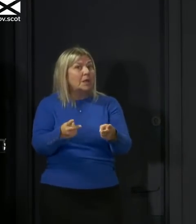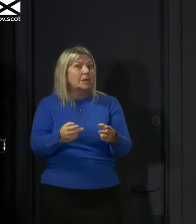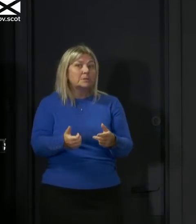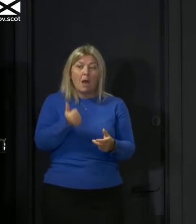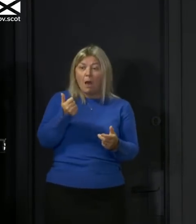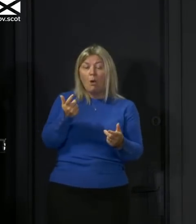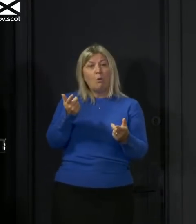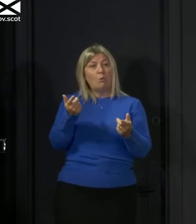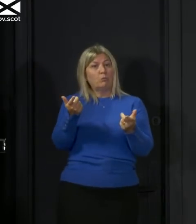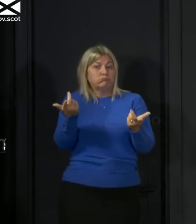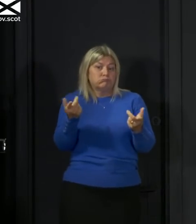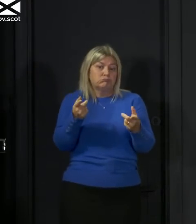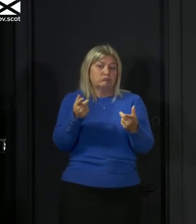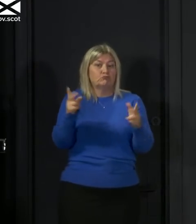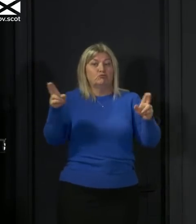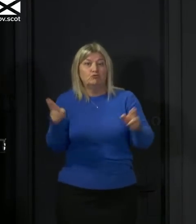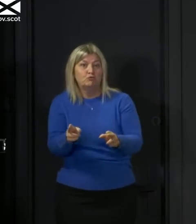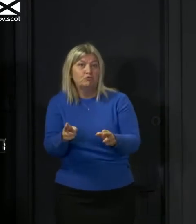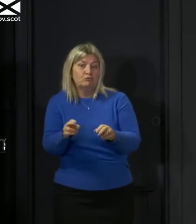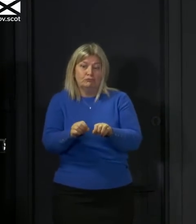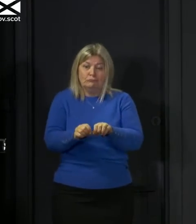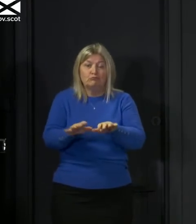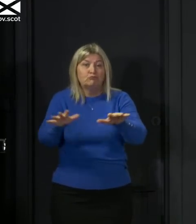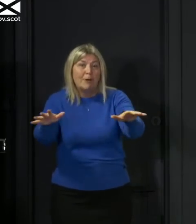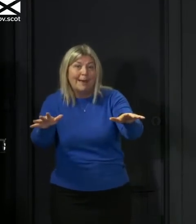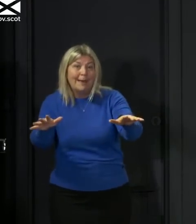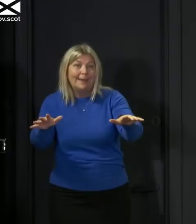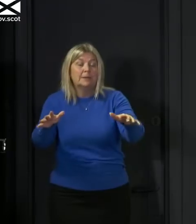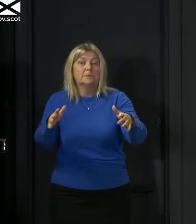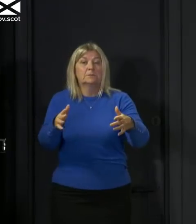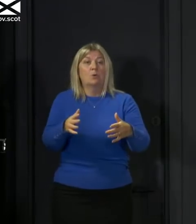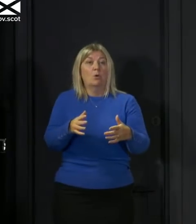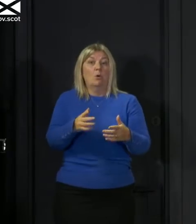of getting or spreading the virus. One of the things I want to highlight is that we